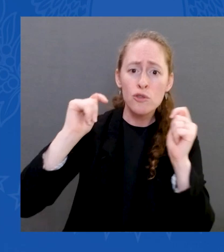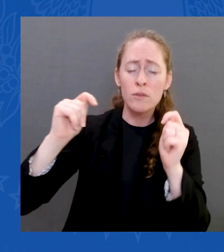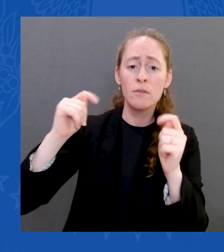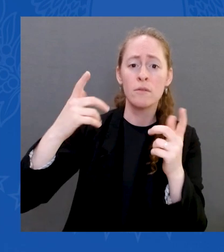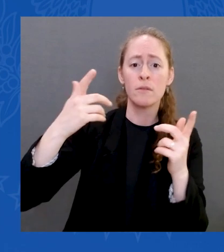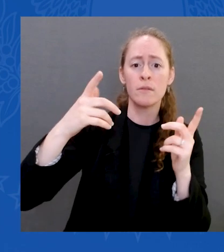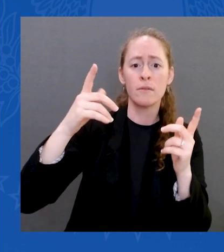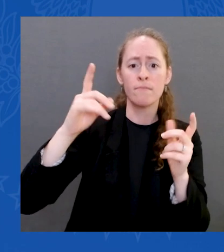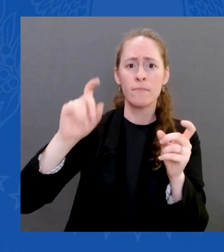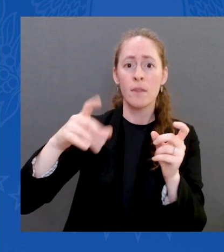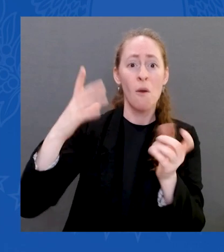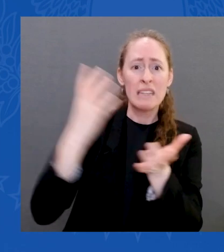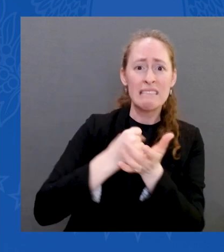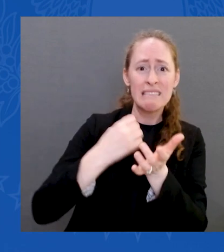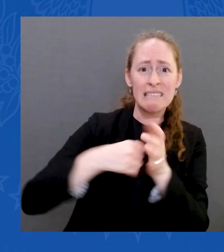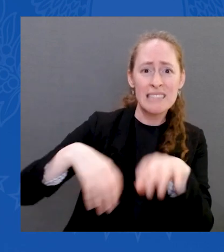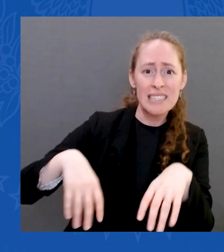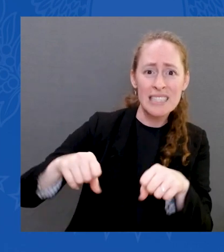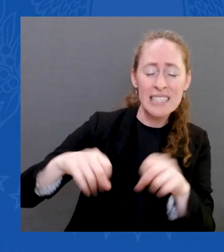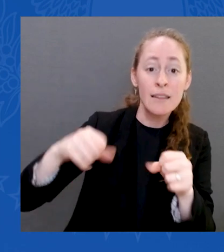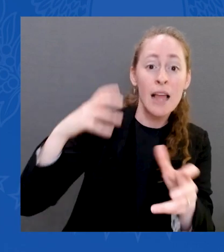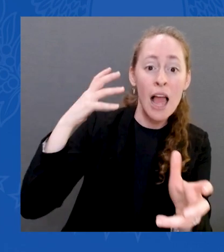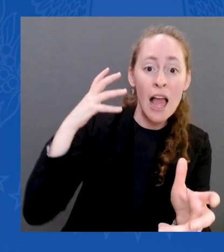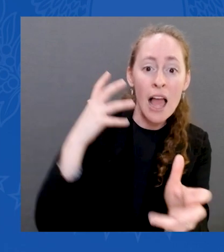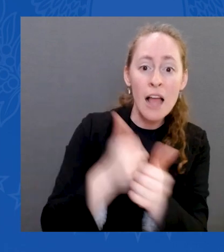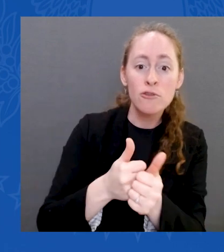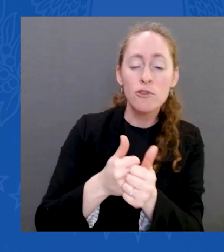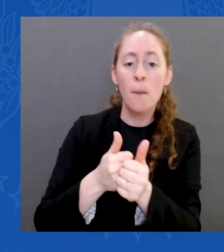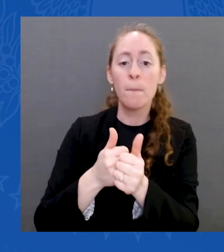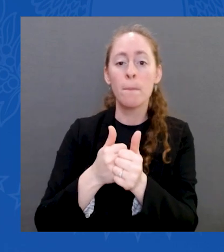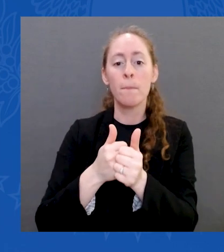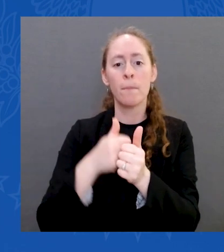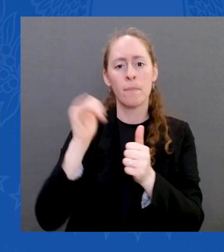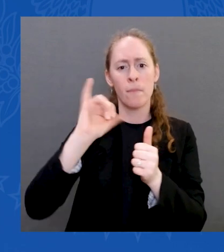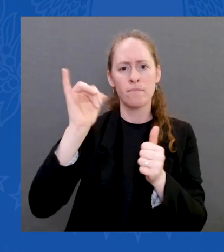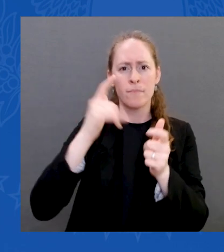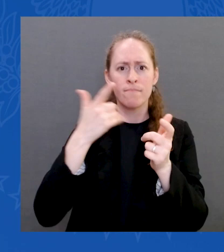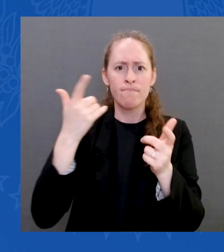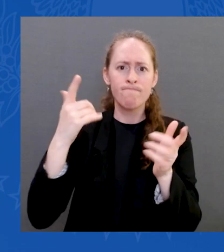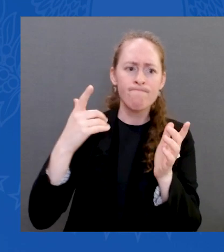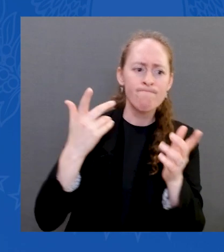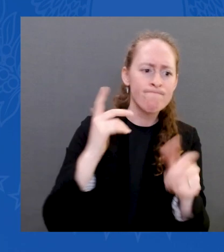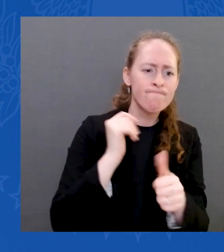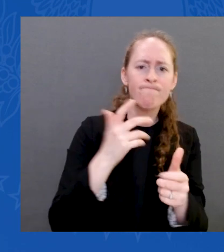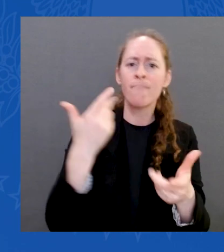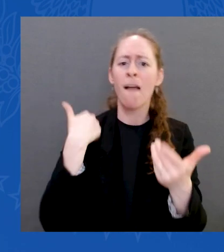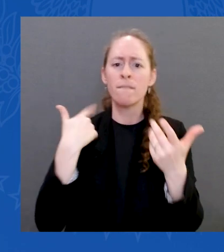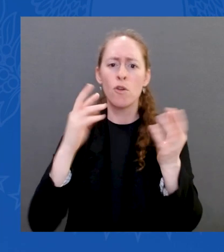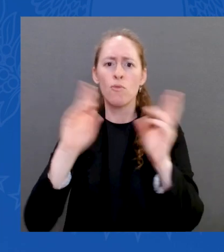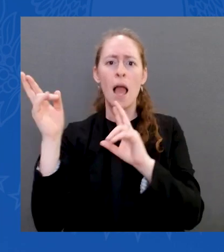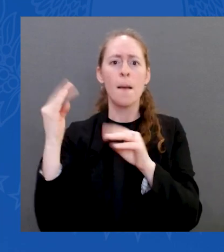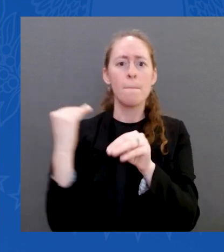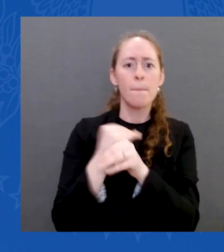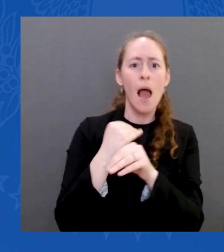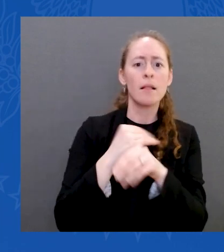those fundamental math and reading skills. You all know, if you get far behind in first, second, third, fourth, fifth, sixth, seventh grade,